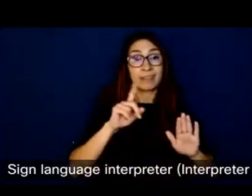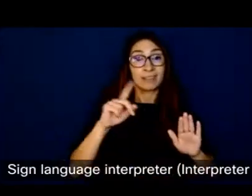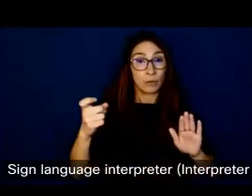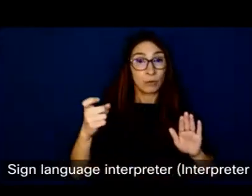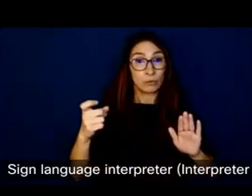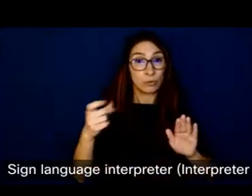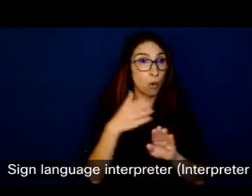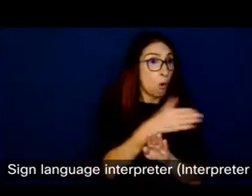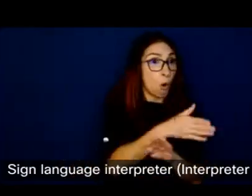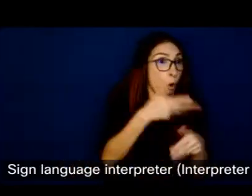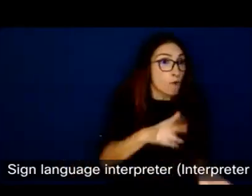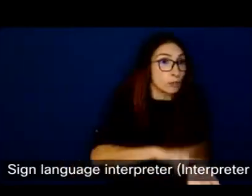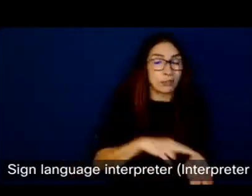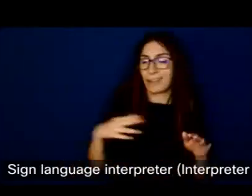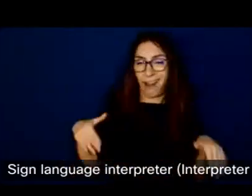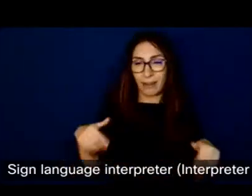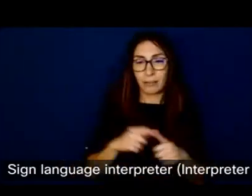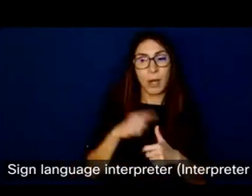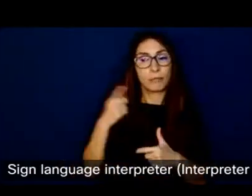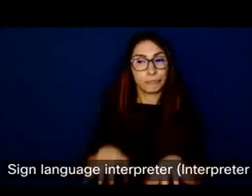because of it, but because I needed something to do with the